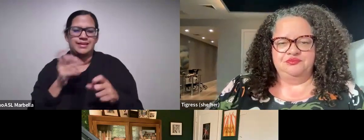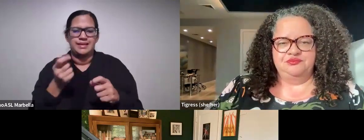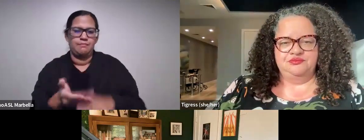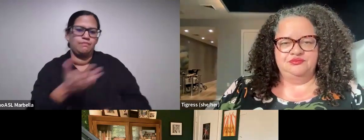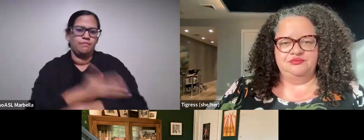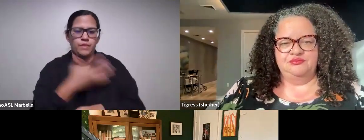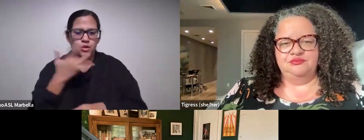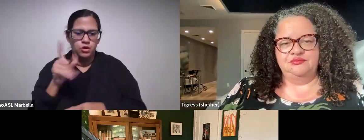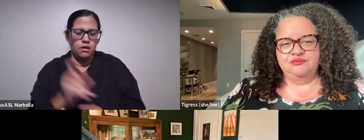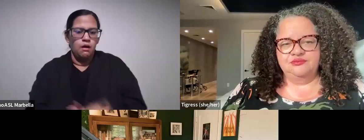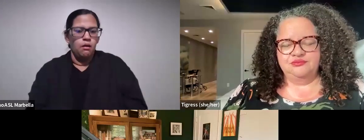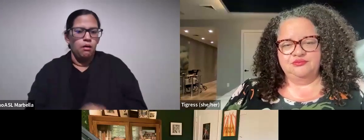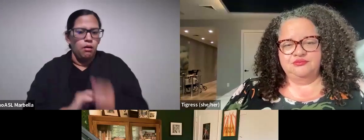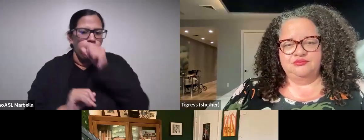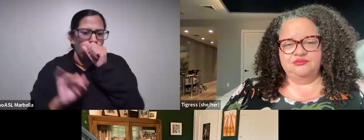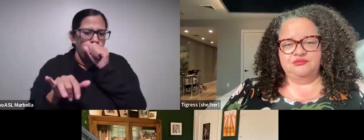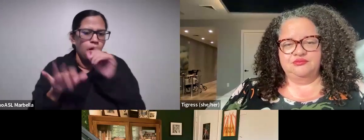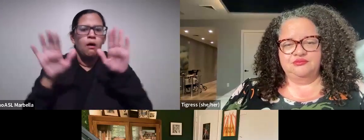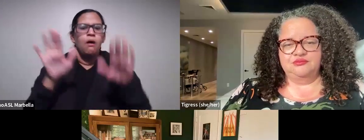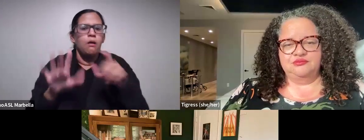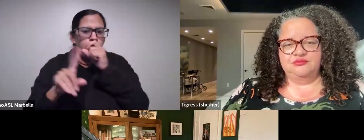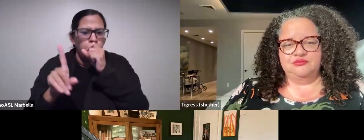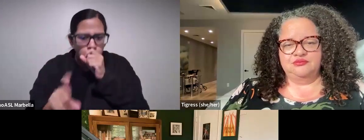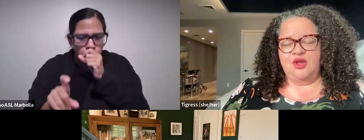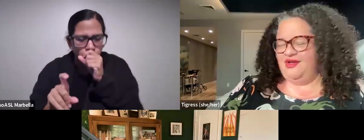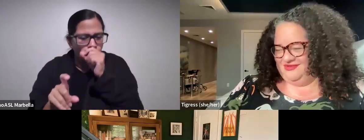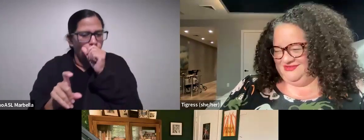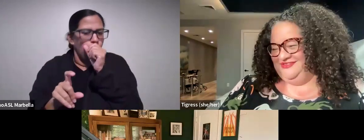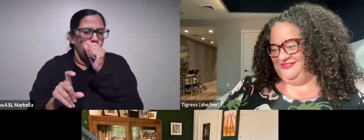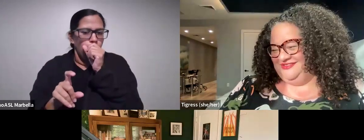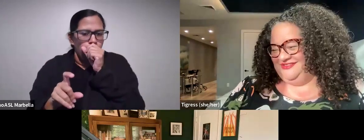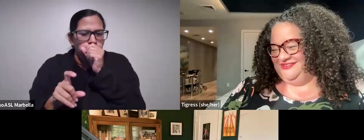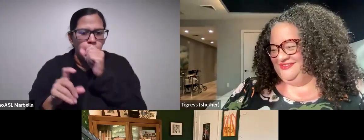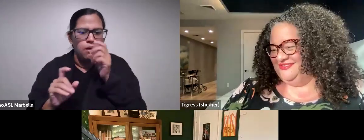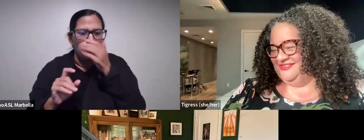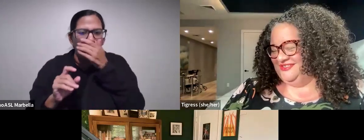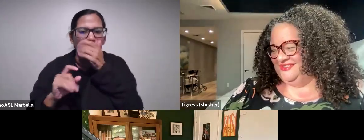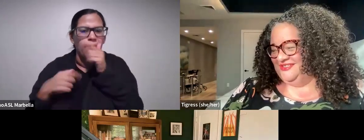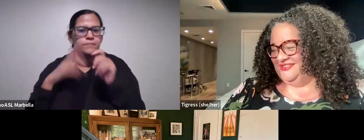that's a great question and I'm also going to turn that back on you in a minute. I feel like you'll probably also have had a number of them,